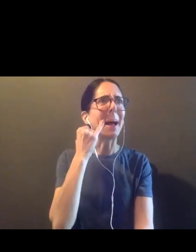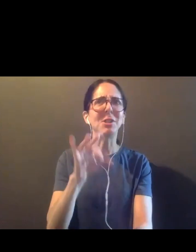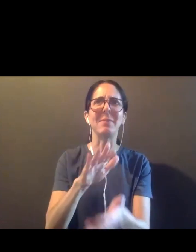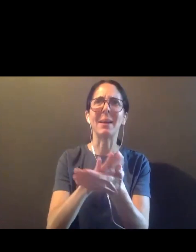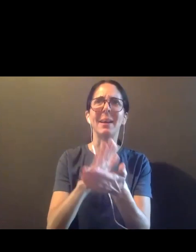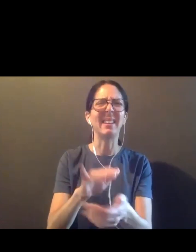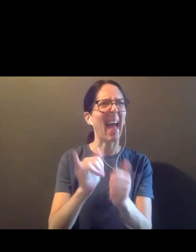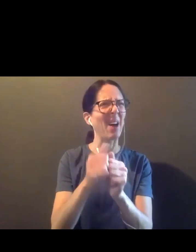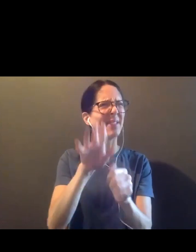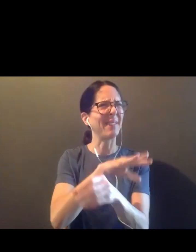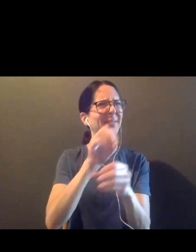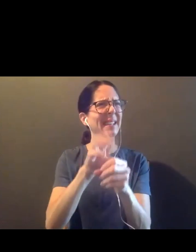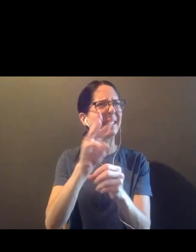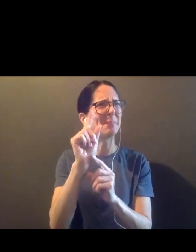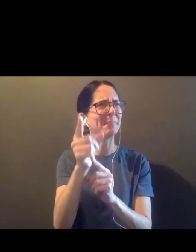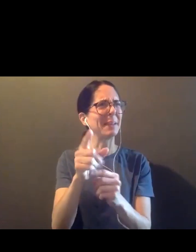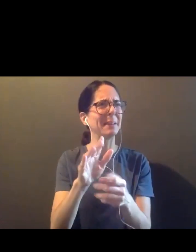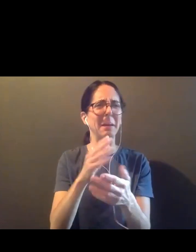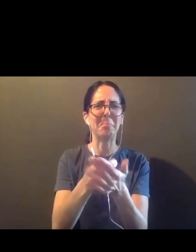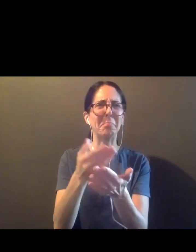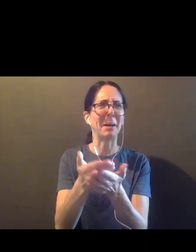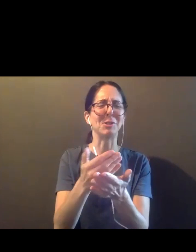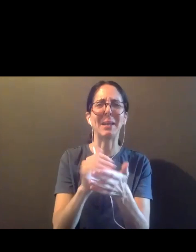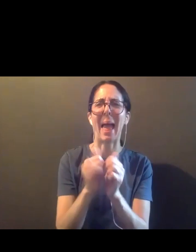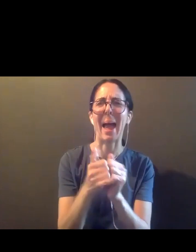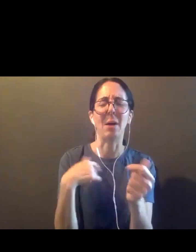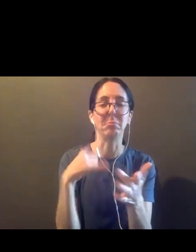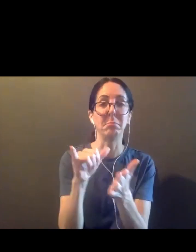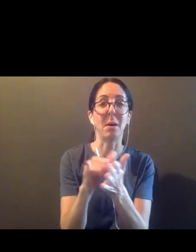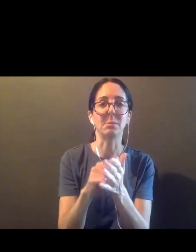So, that’s where you have to have lots of flexibility of working with your community.